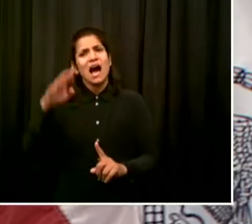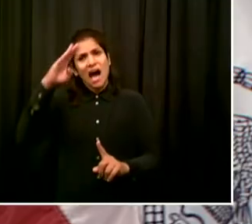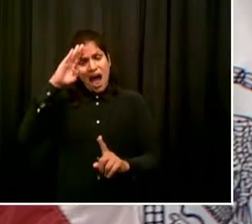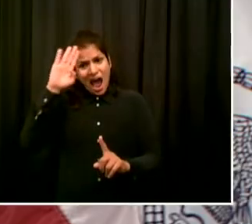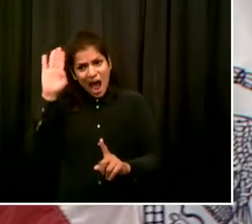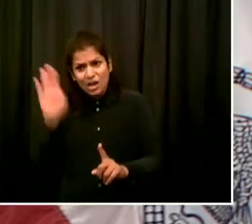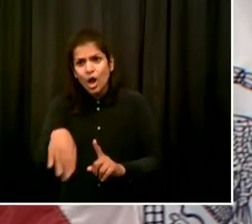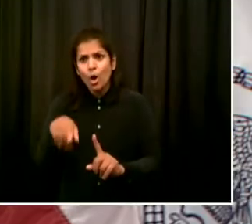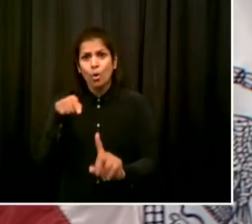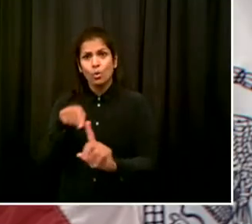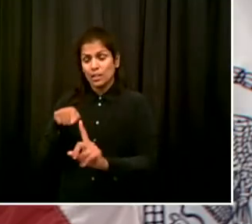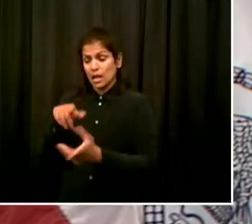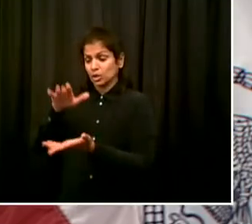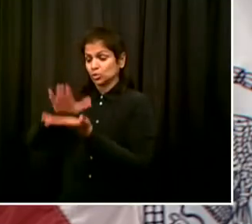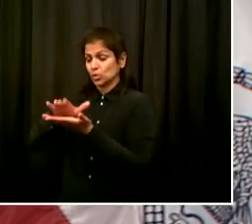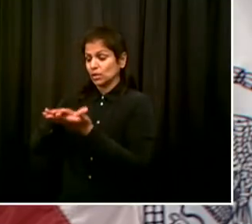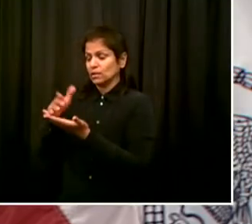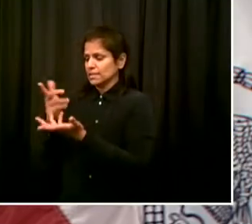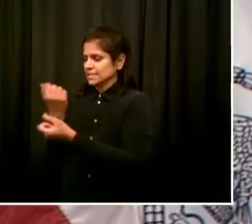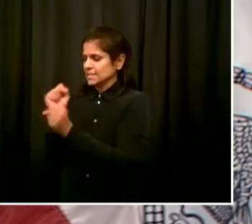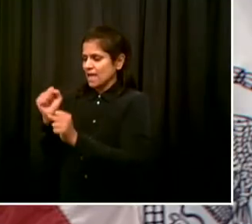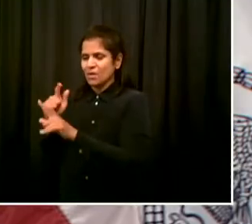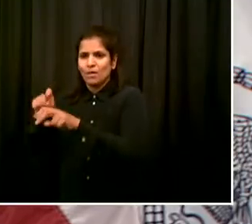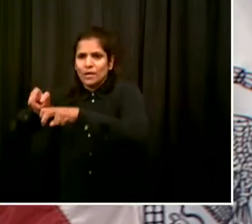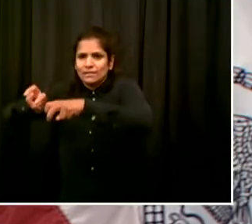PEPLOERE PTIORNG